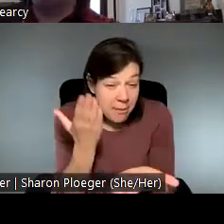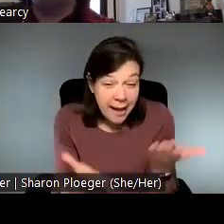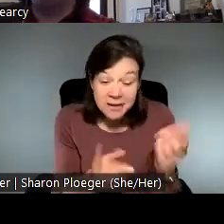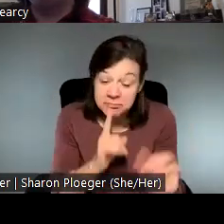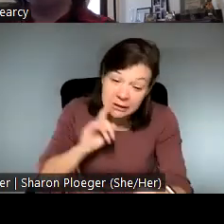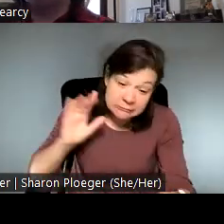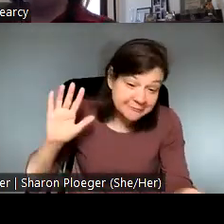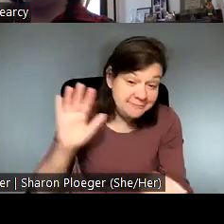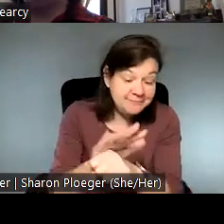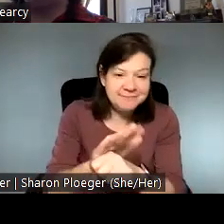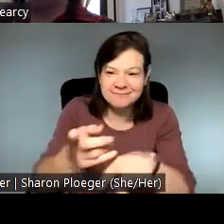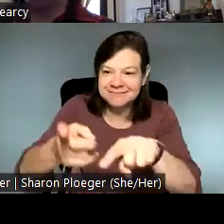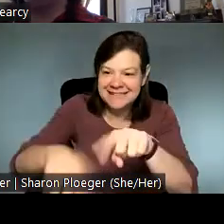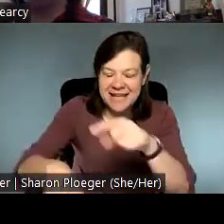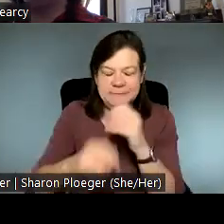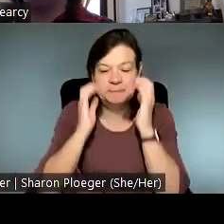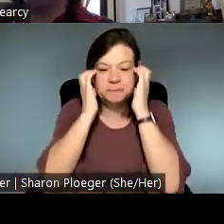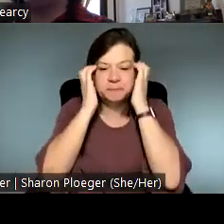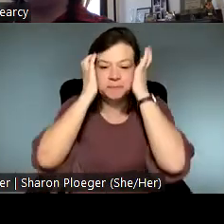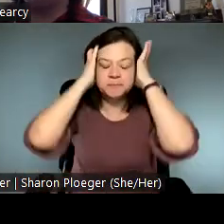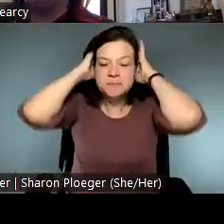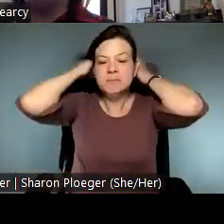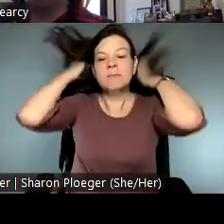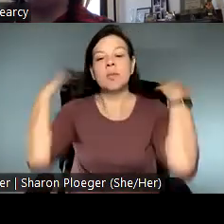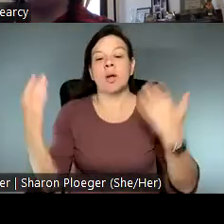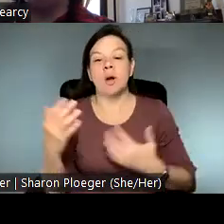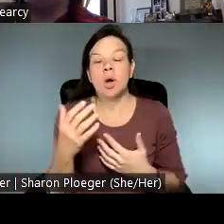about this because Google Docs, I would not,